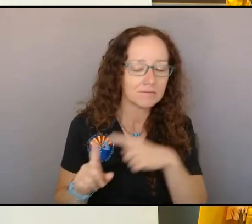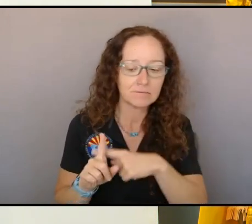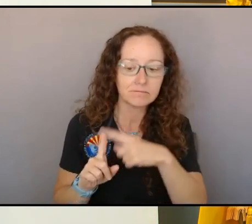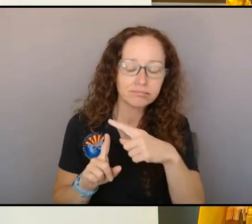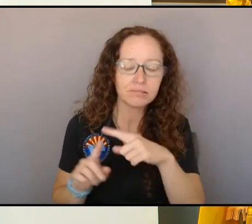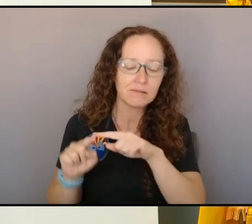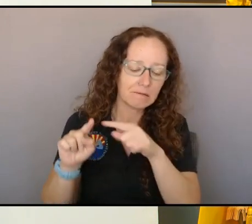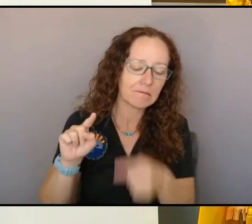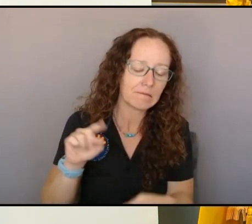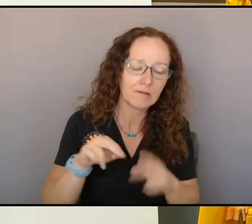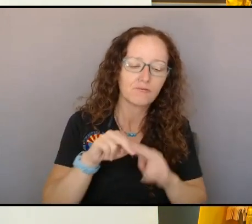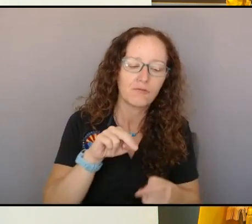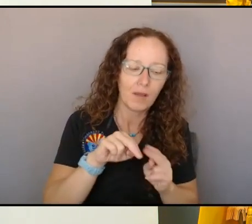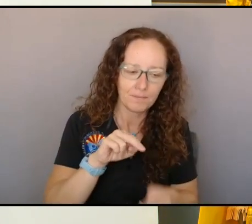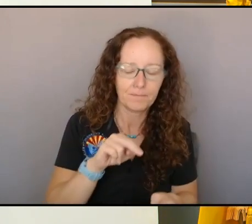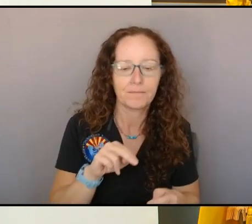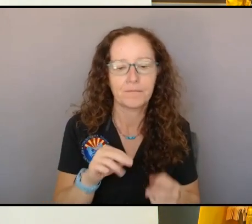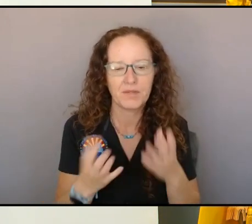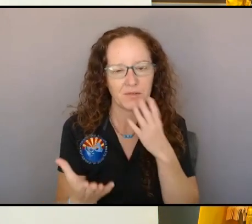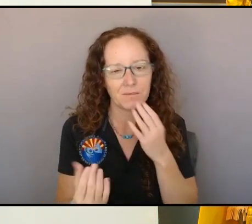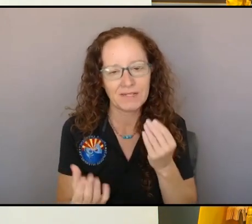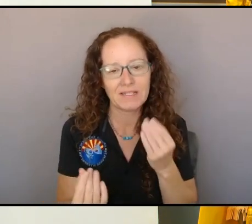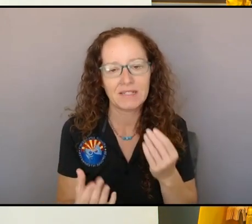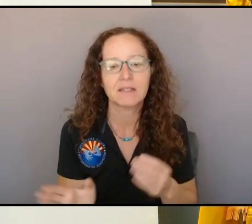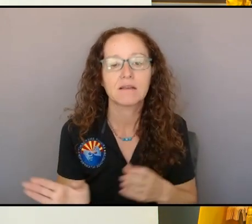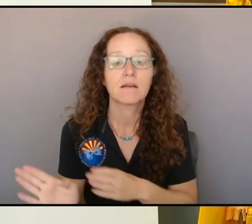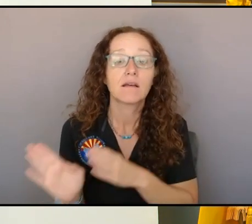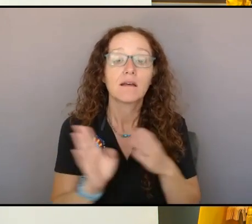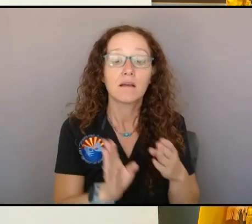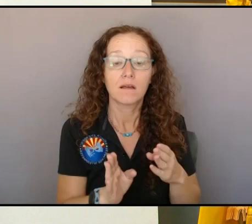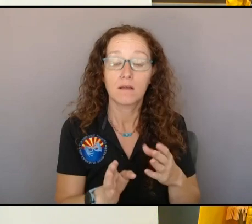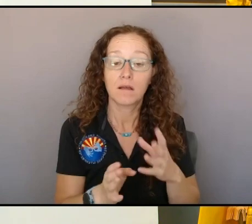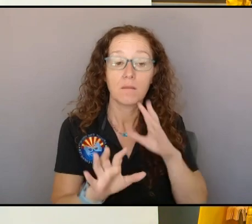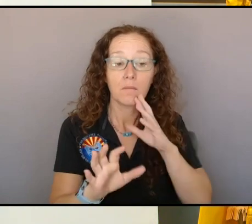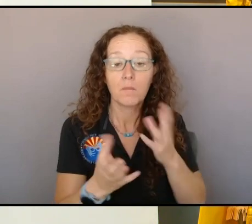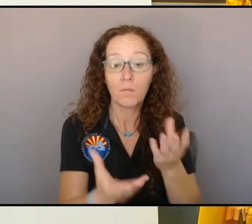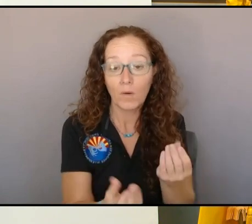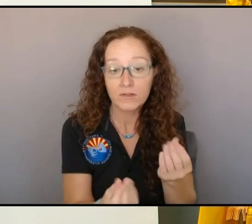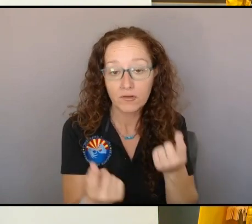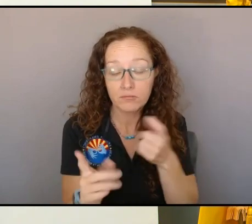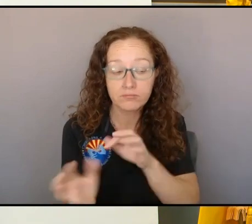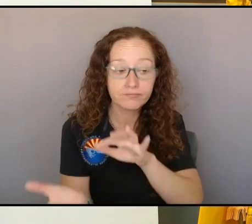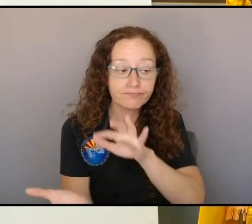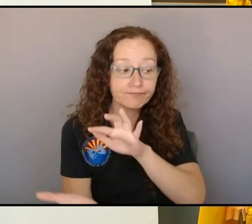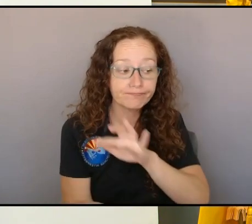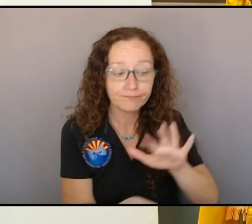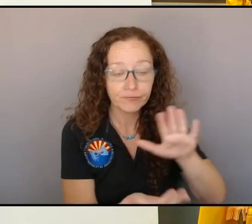And then here on the 24th, we actually got some precipitation on the fire. So you can see the relative humidities really go